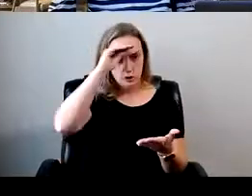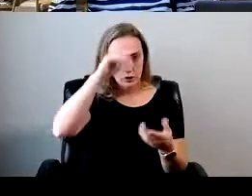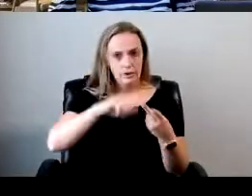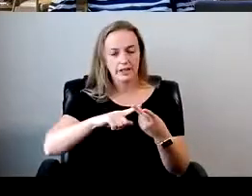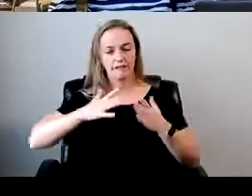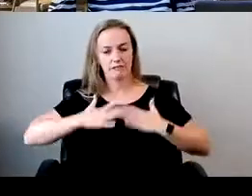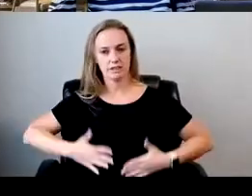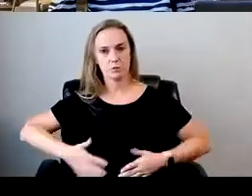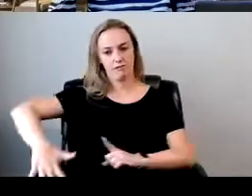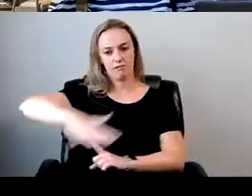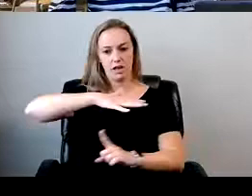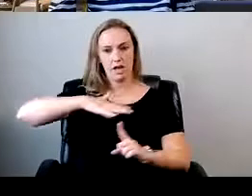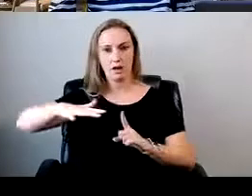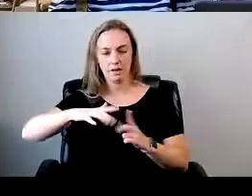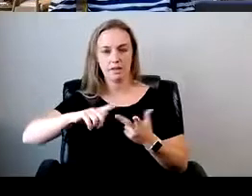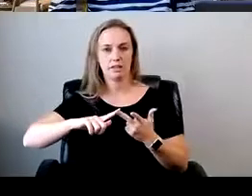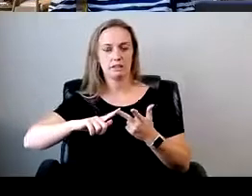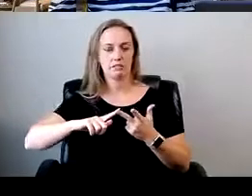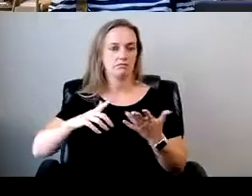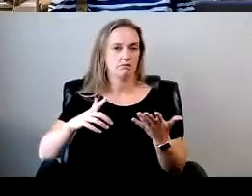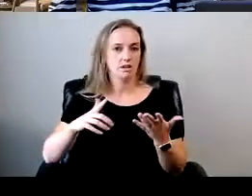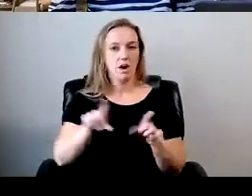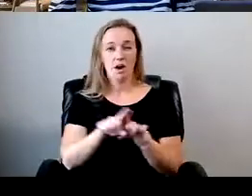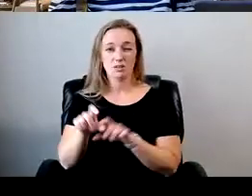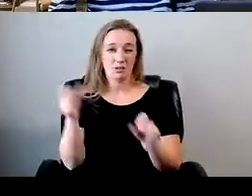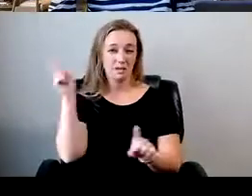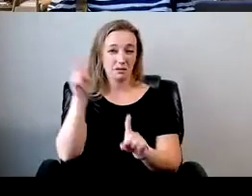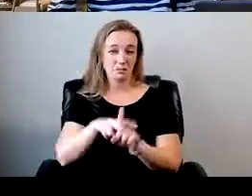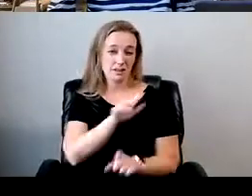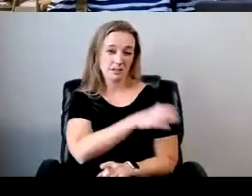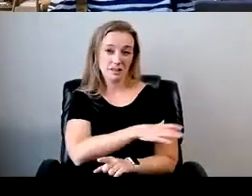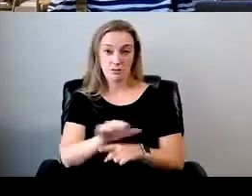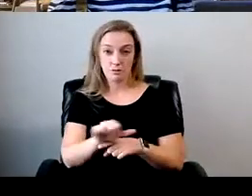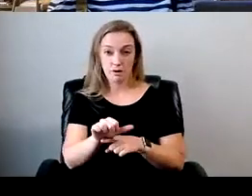but it also applies to clinical practice, and it can be used as an approach to working with all clients.